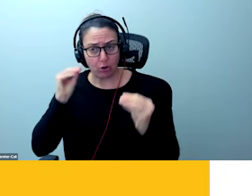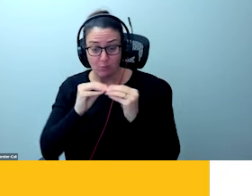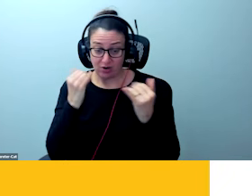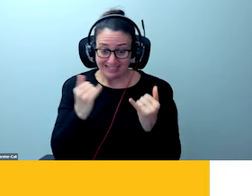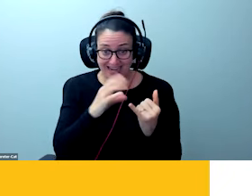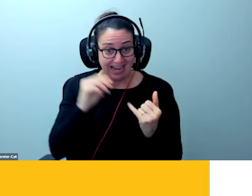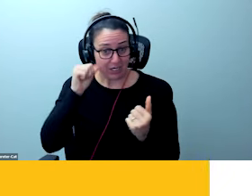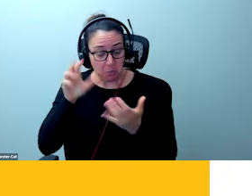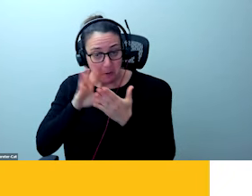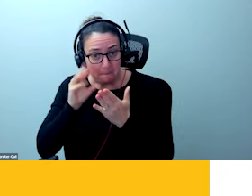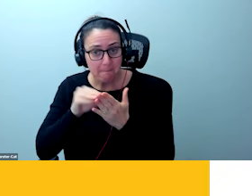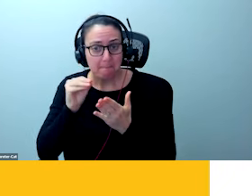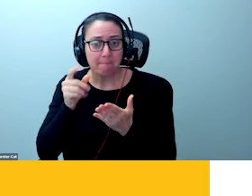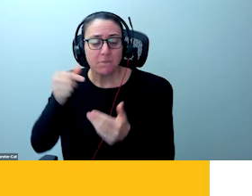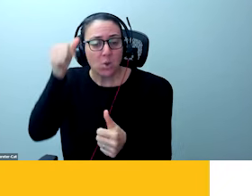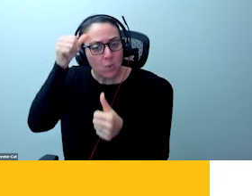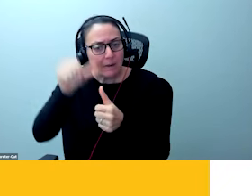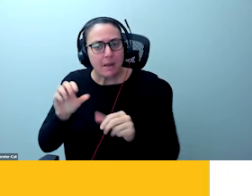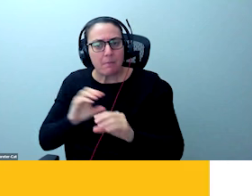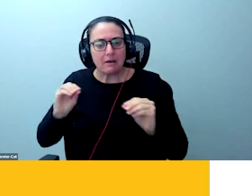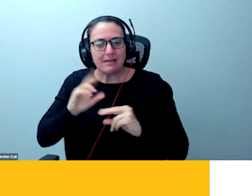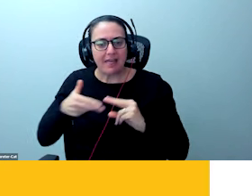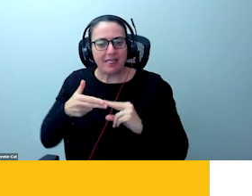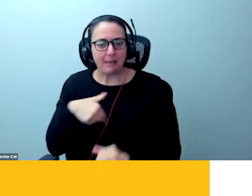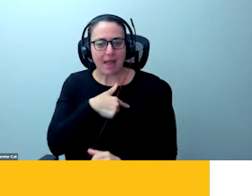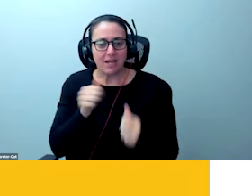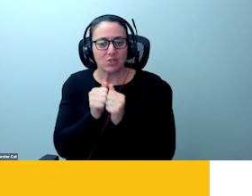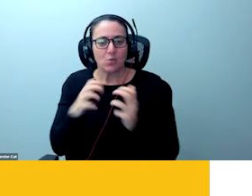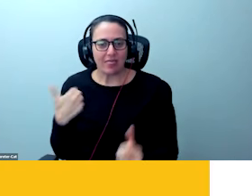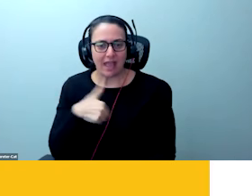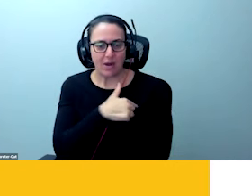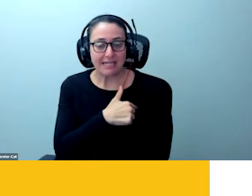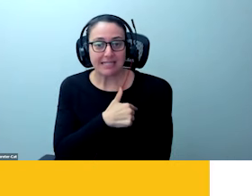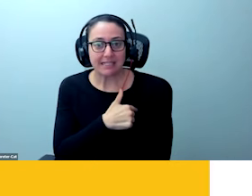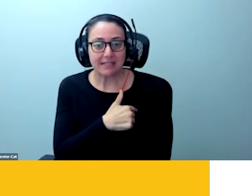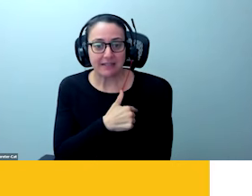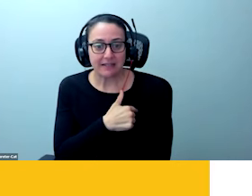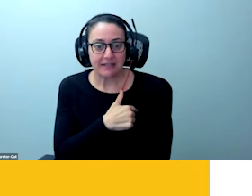and tomorrow, remember nothing about us without us. If it's about disability,